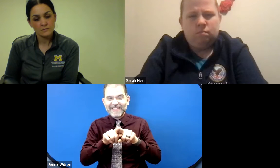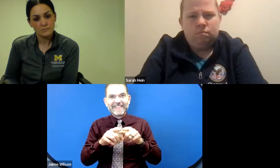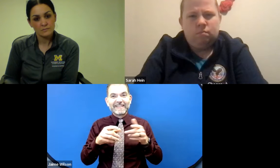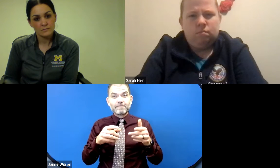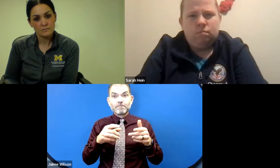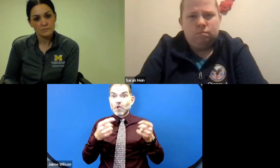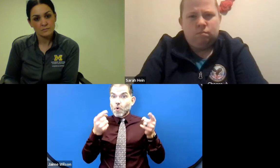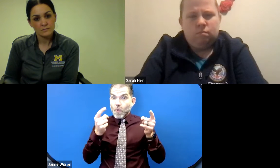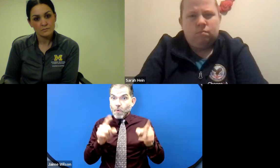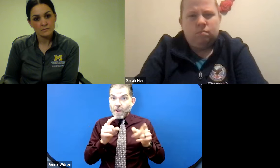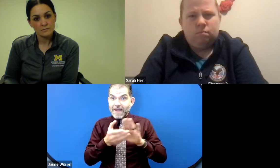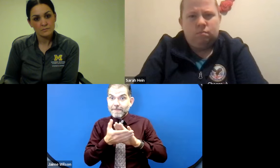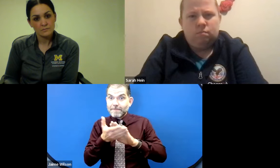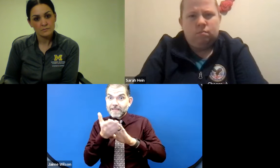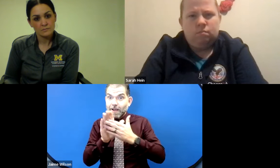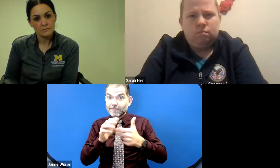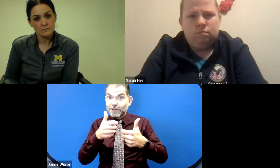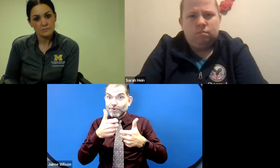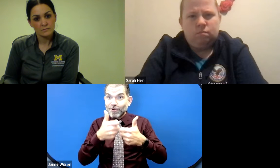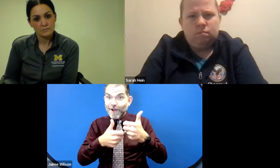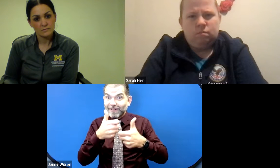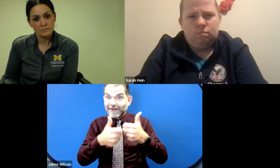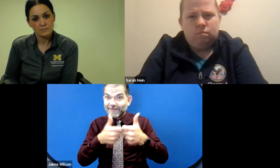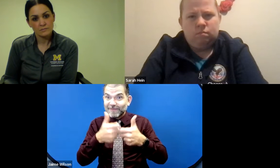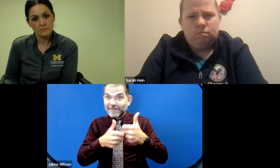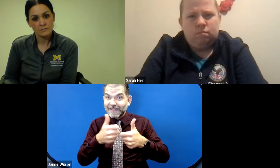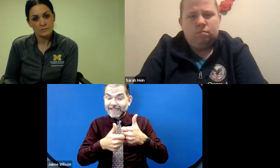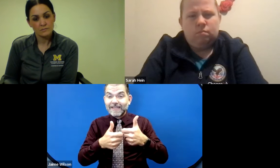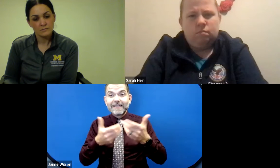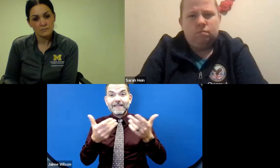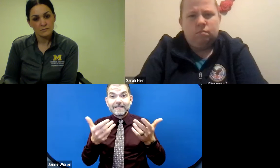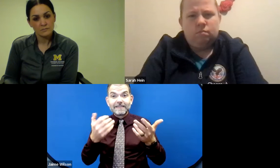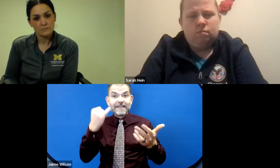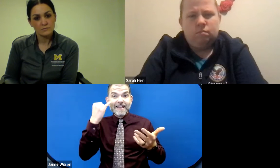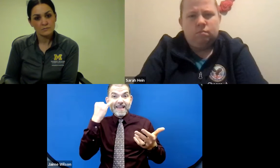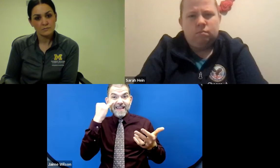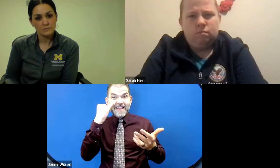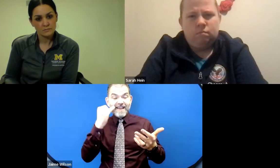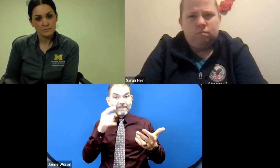ASL Interpreter: get where they you put them. That's normal ASL Interpreter: when it becomes a problem